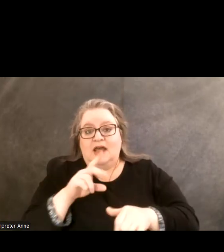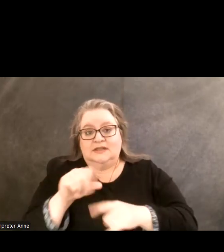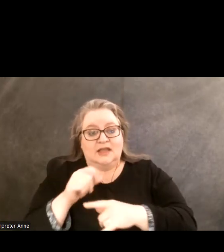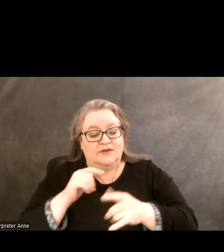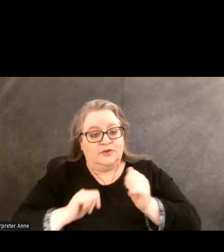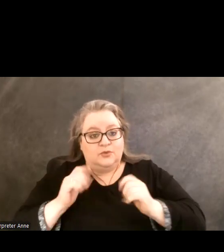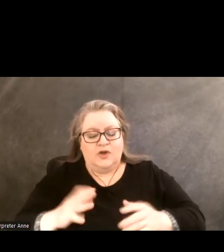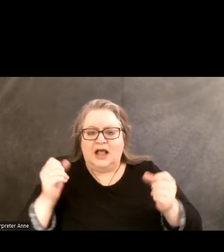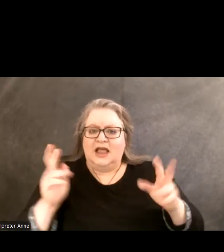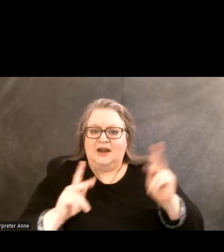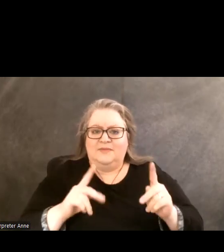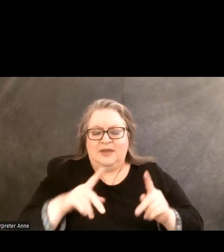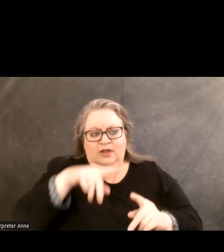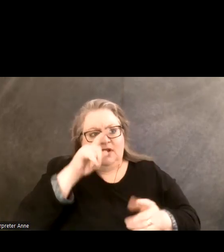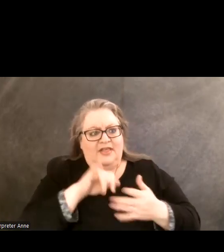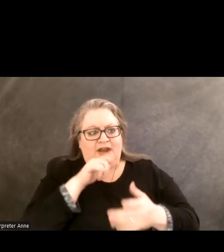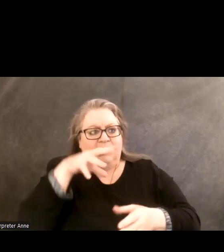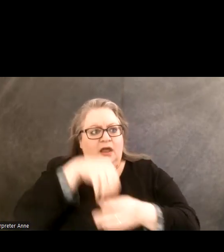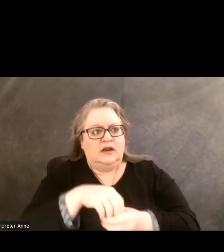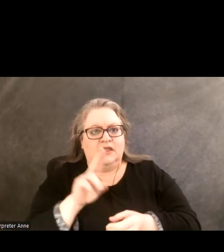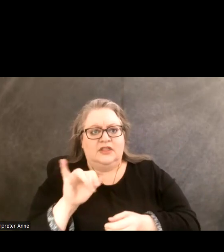be startled that I'm not union and I've just always pushed back